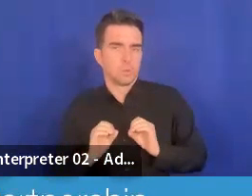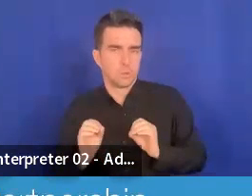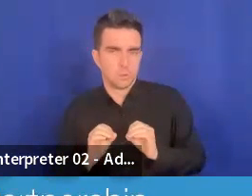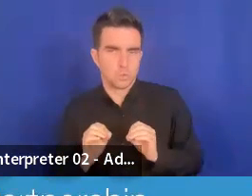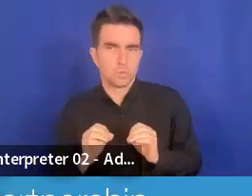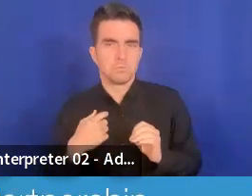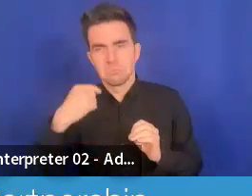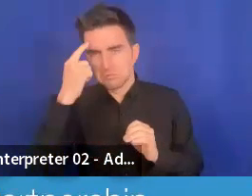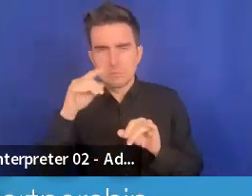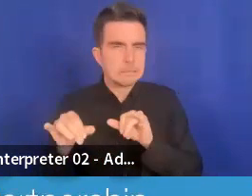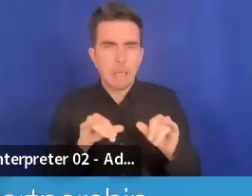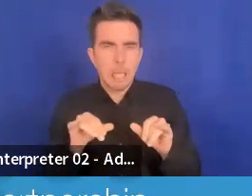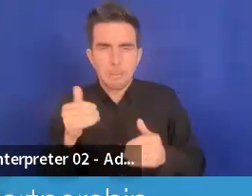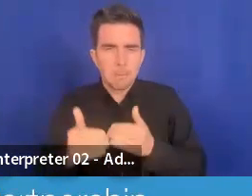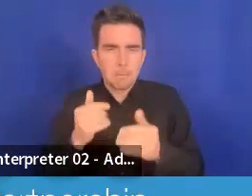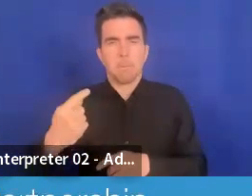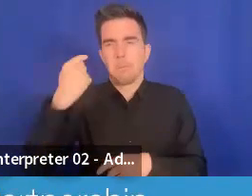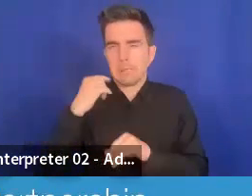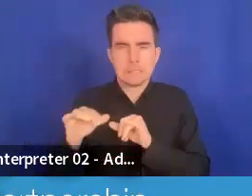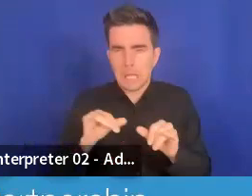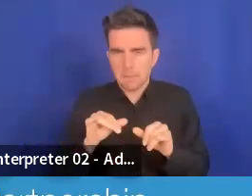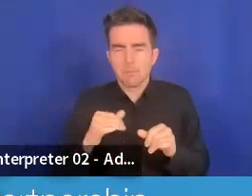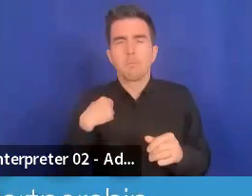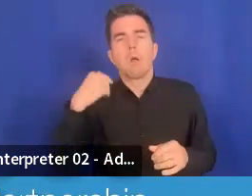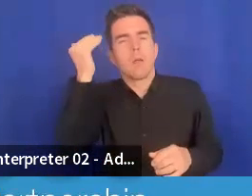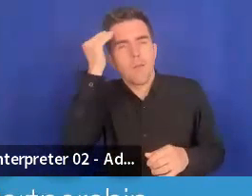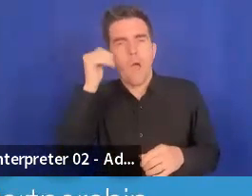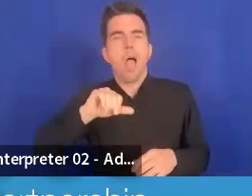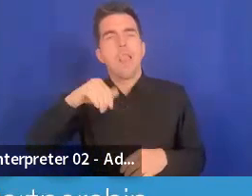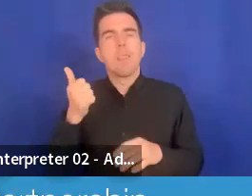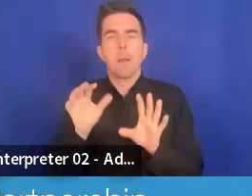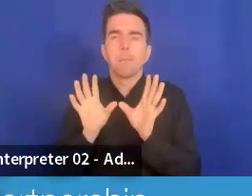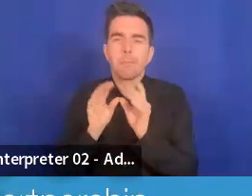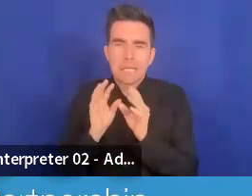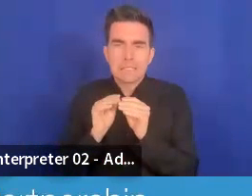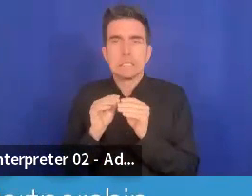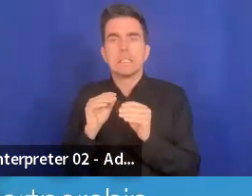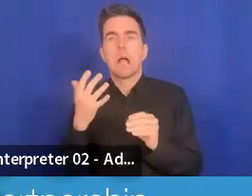Again, we have not yet received that guidance, so stay tuned.